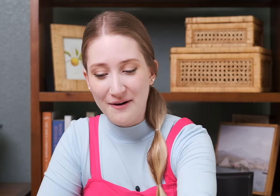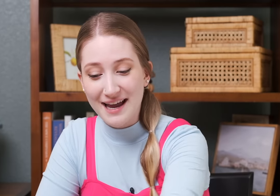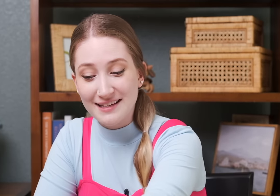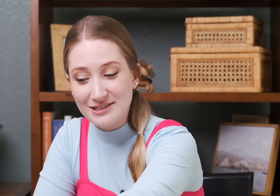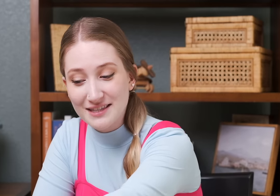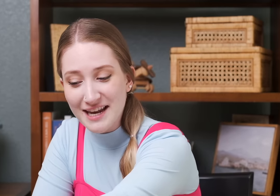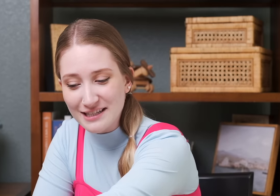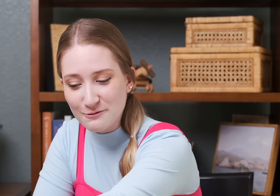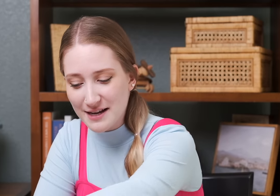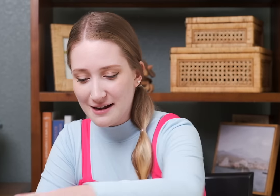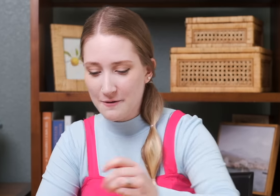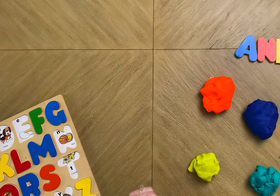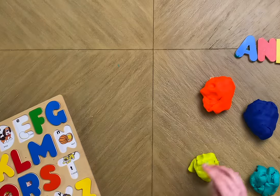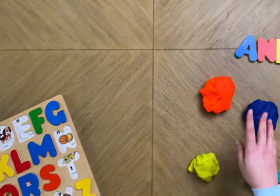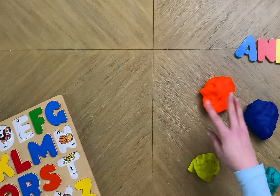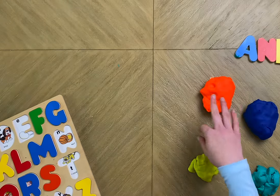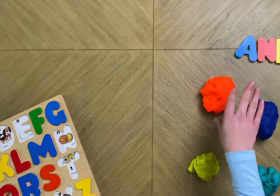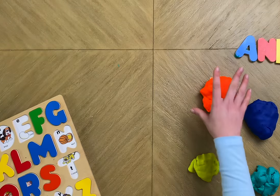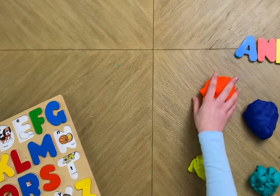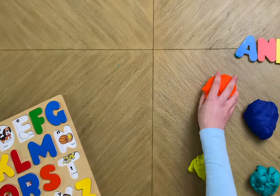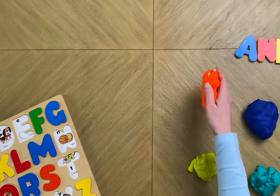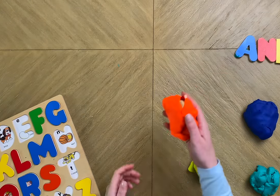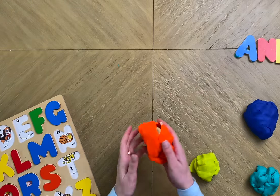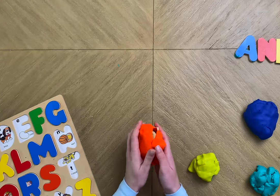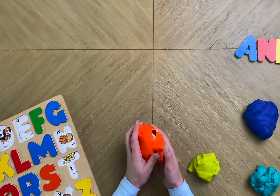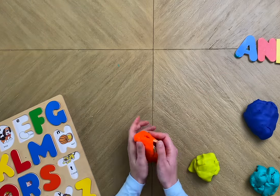Okay, let's do the next one. Let's do orange this time.